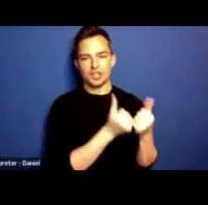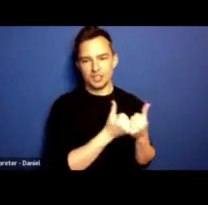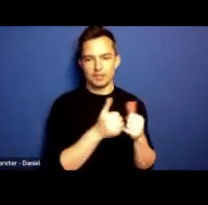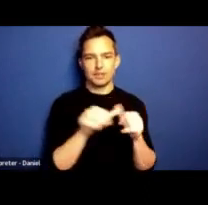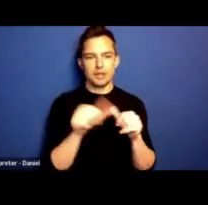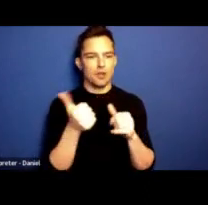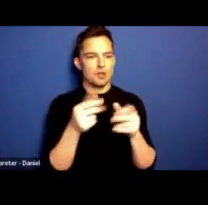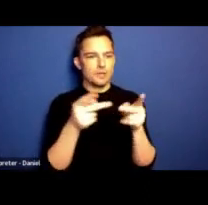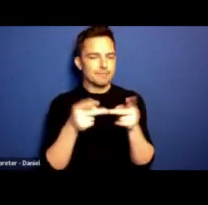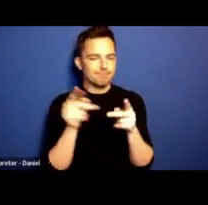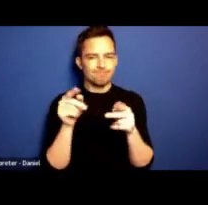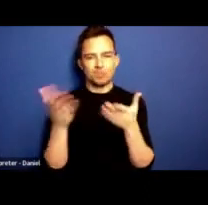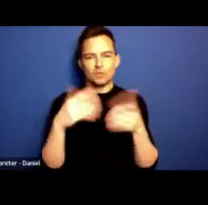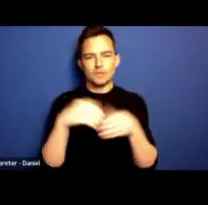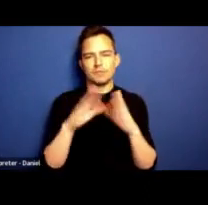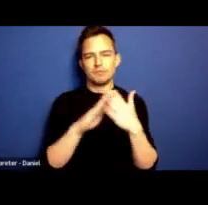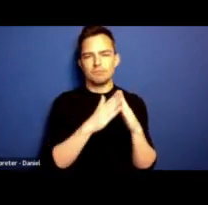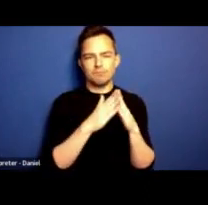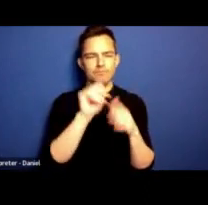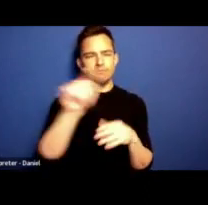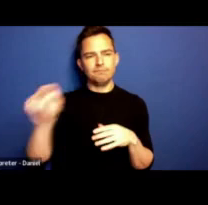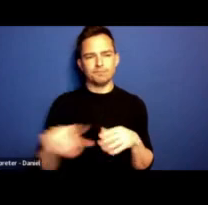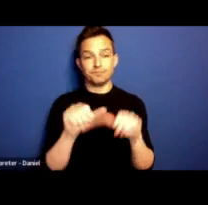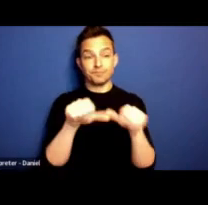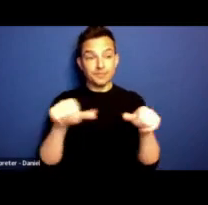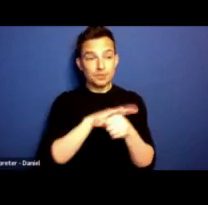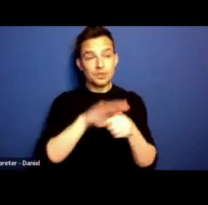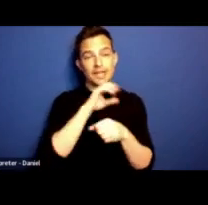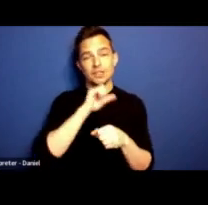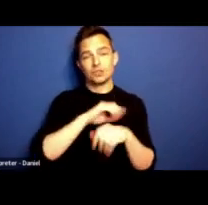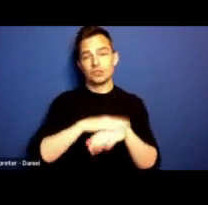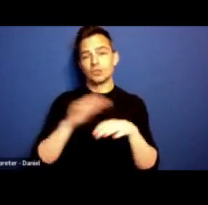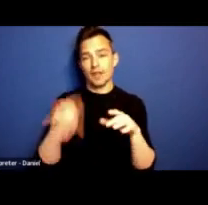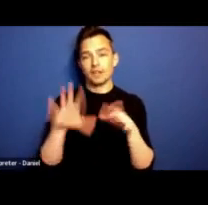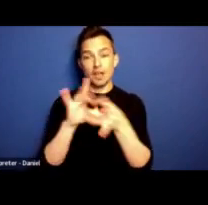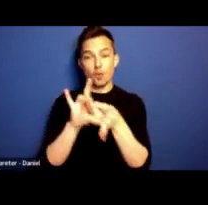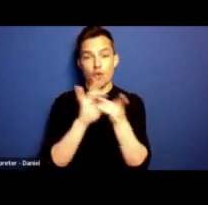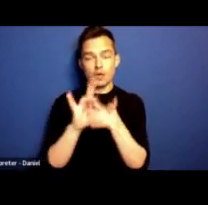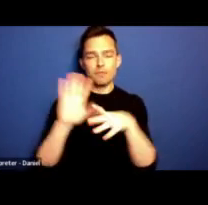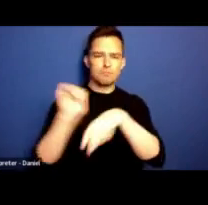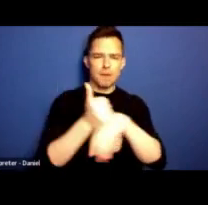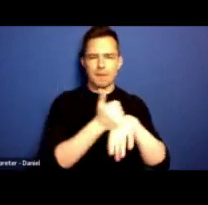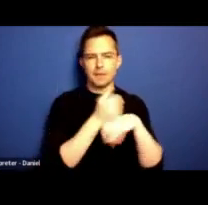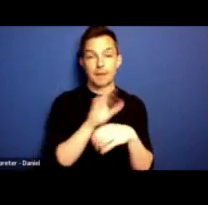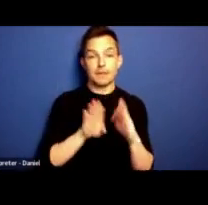services in the communities that area agencies on aging coordinate with in order to develop this comprehensive and